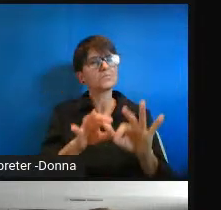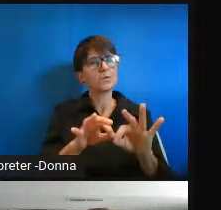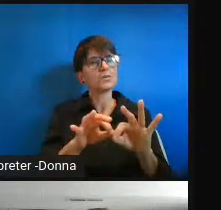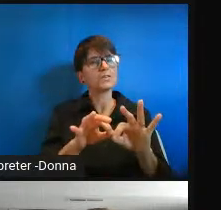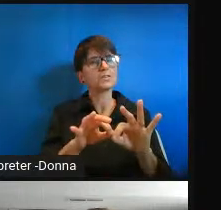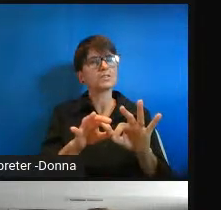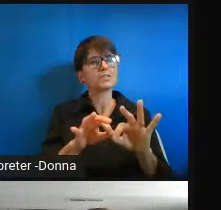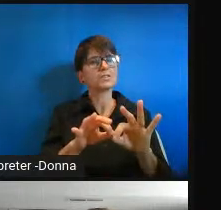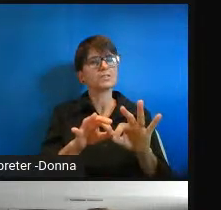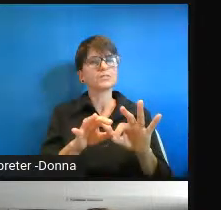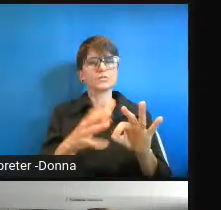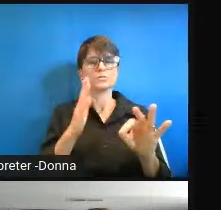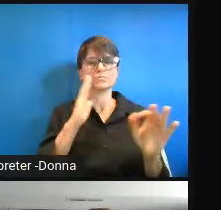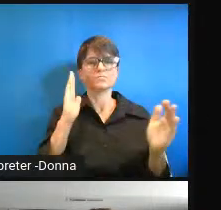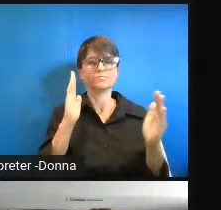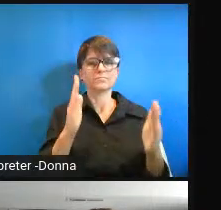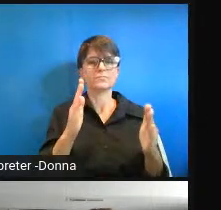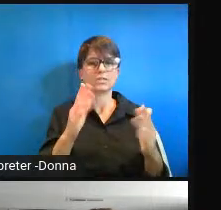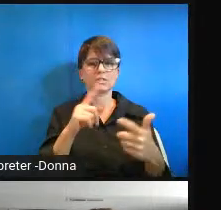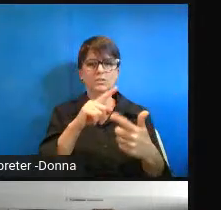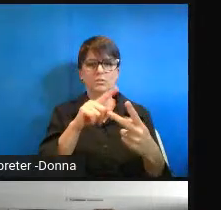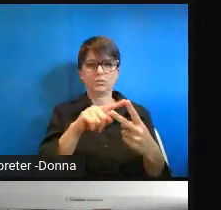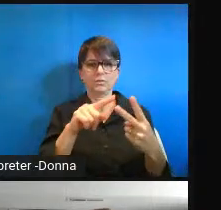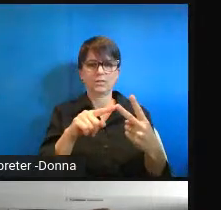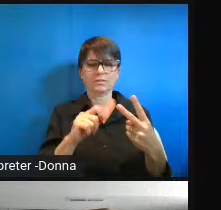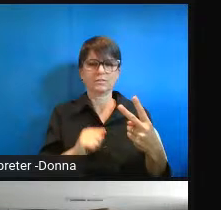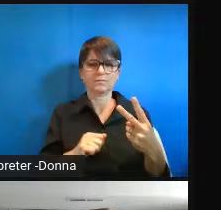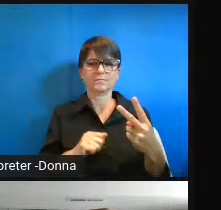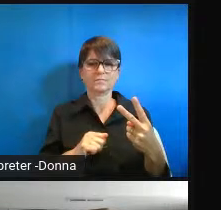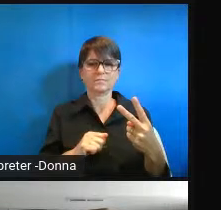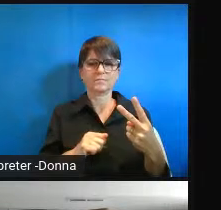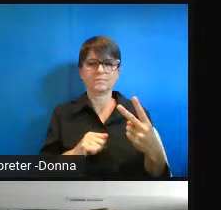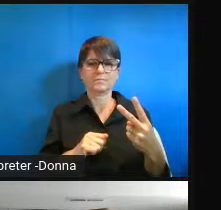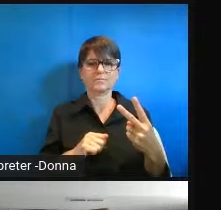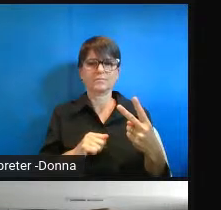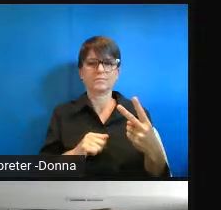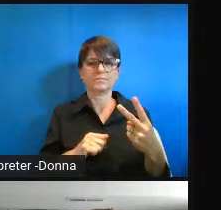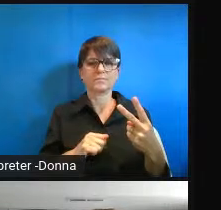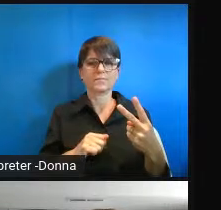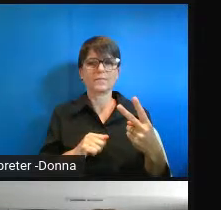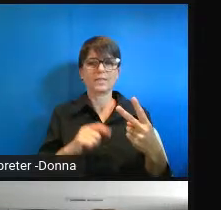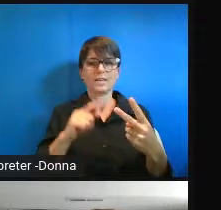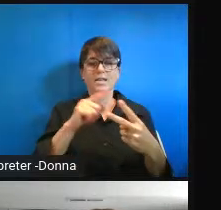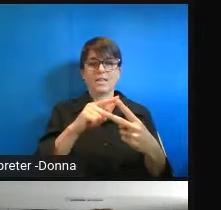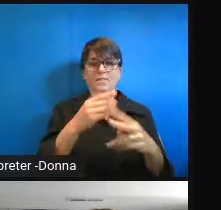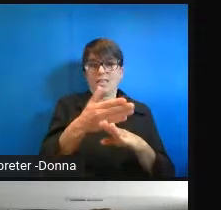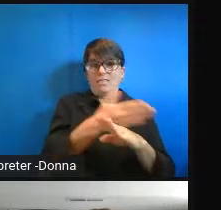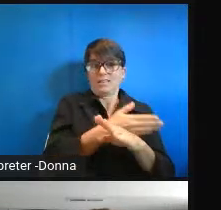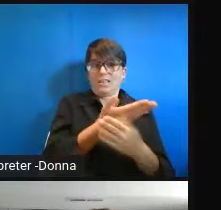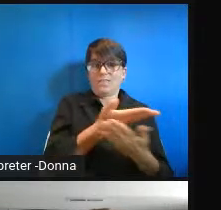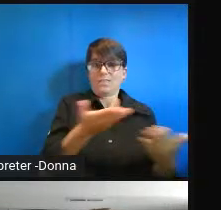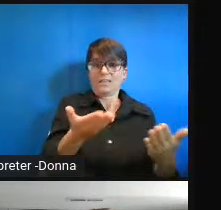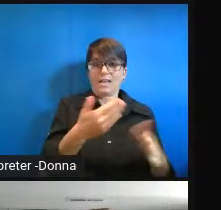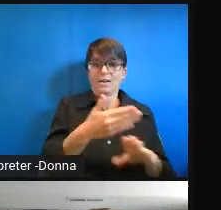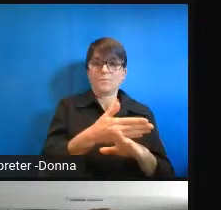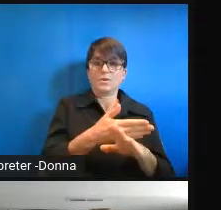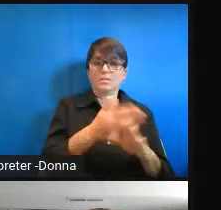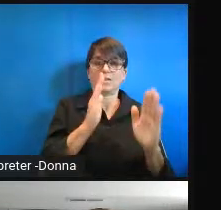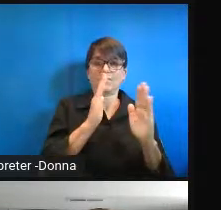To go over the takeaways here, when the Dialog has been opened is important to focus on 2 things.